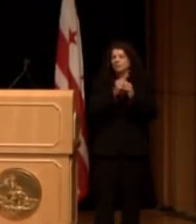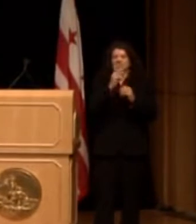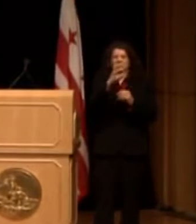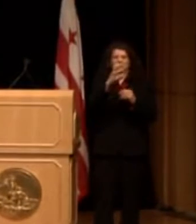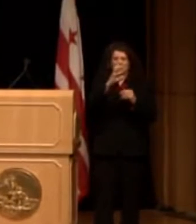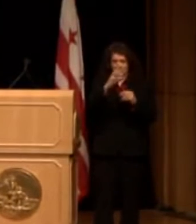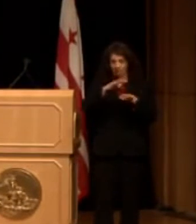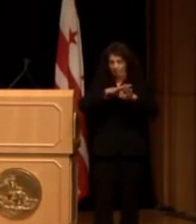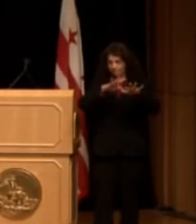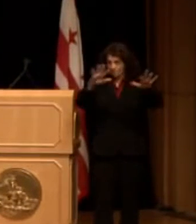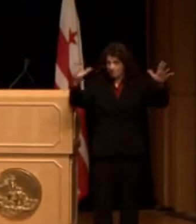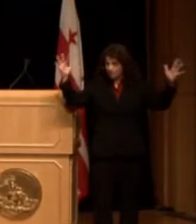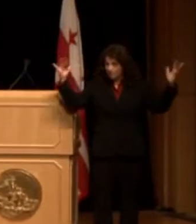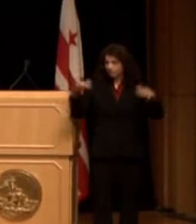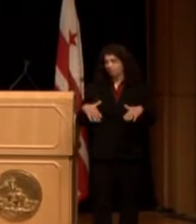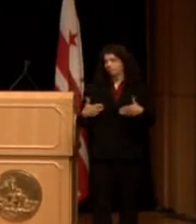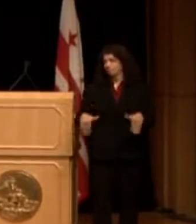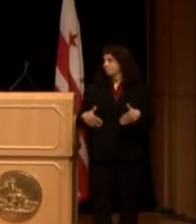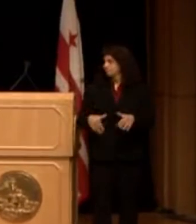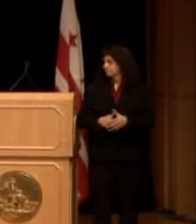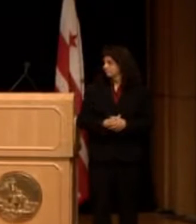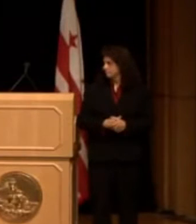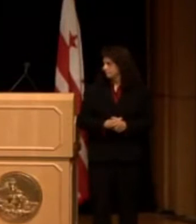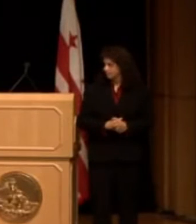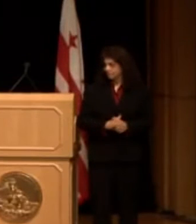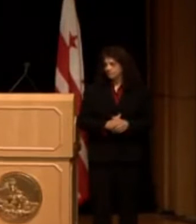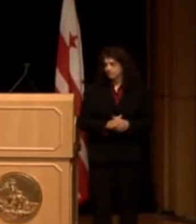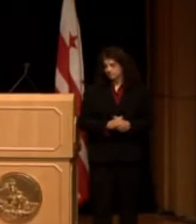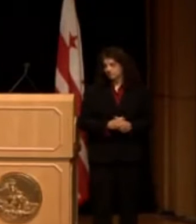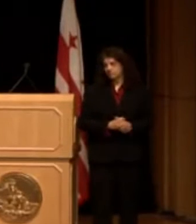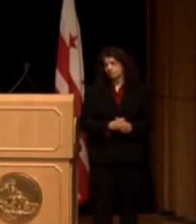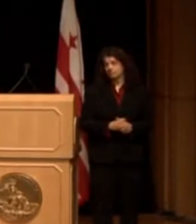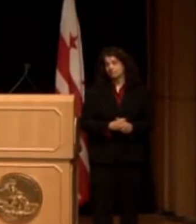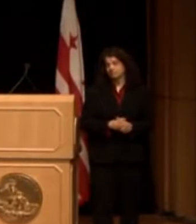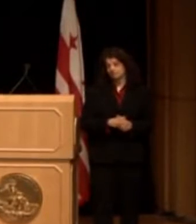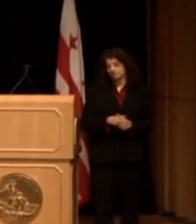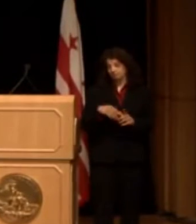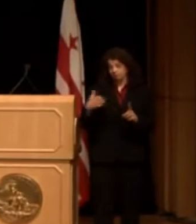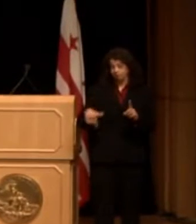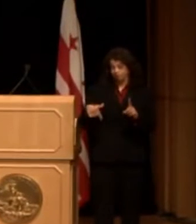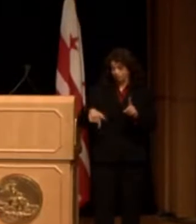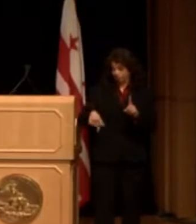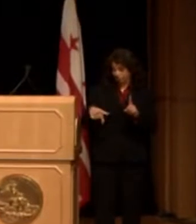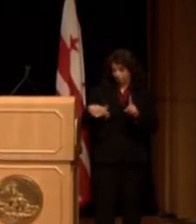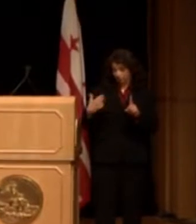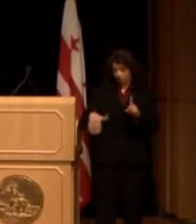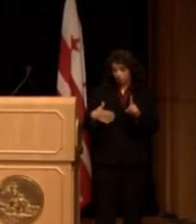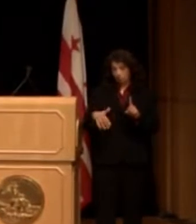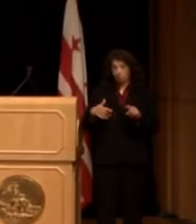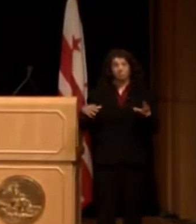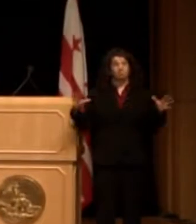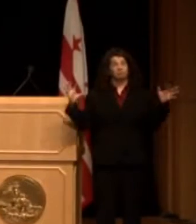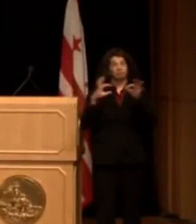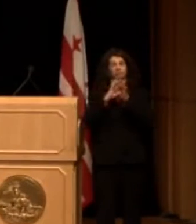THIS OPPORTUNITY DOES NOT COME WITHOUT LITERALLY A VILLAGE TO MAKE IT HAPPEN. AND I'M GOING TO GET TO SOME OF